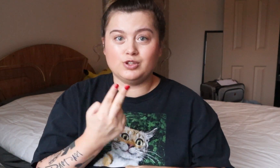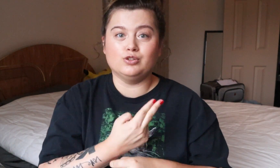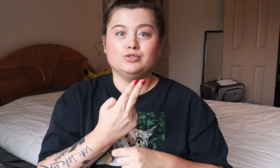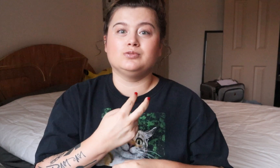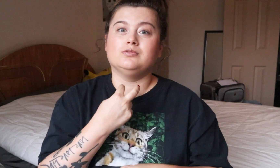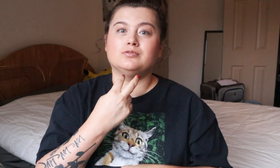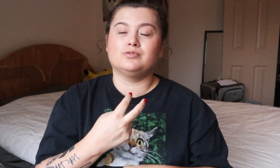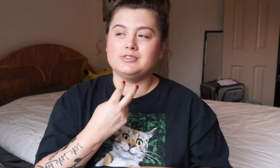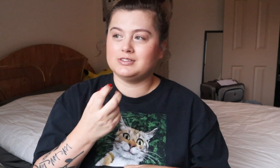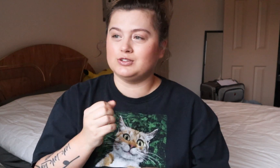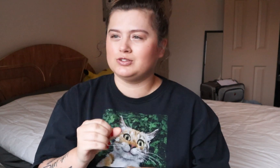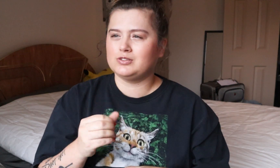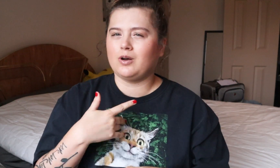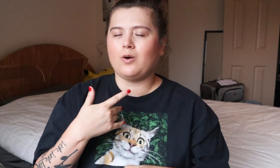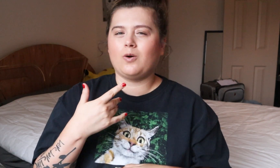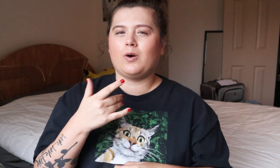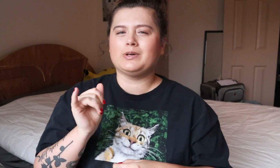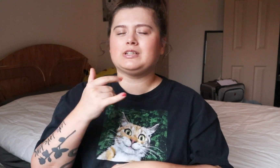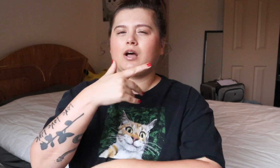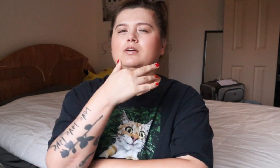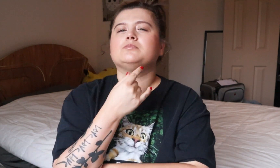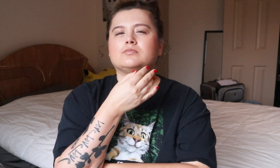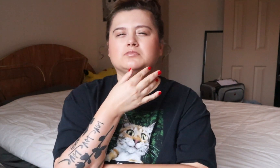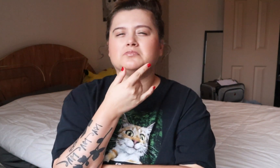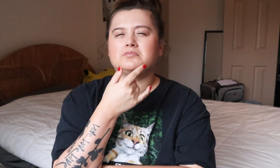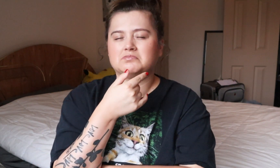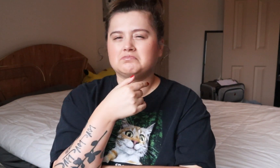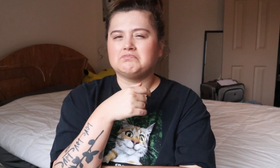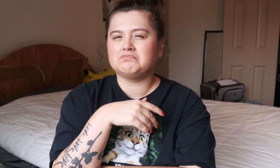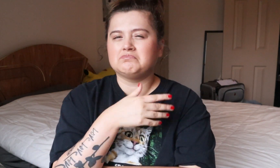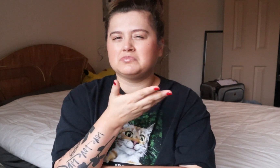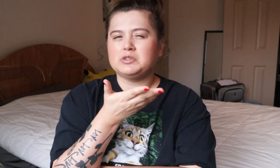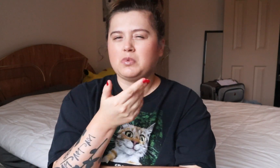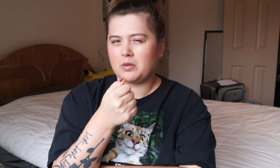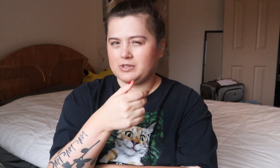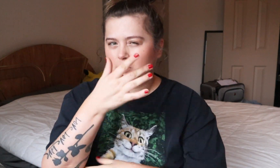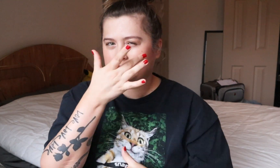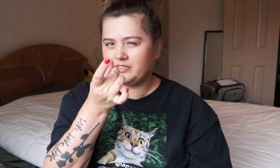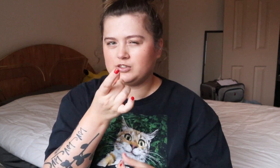They're using their voices in the show. So I was like, "This should be interesting."